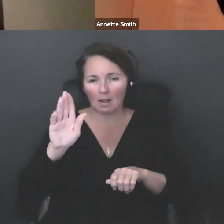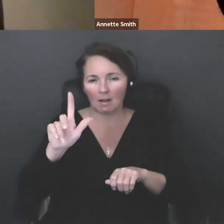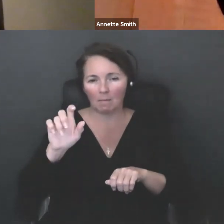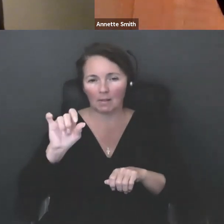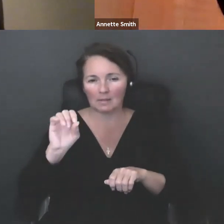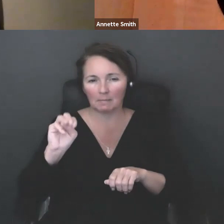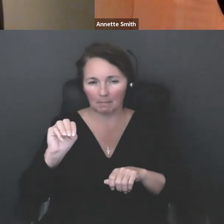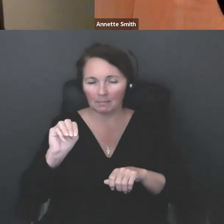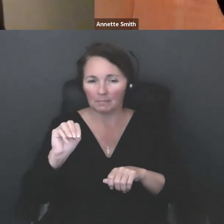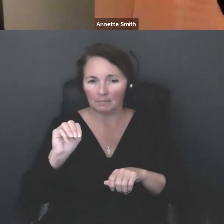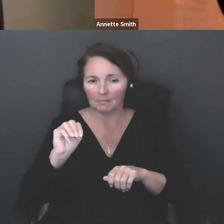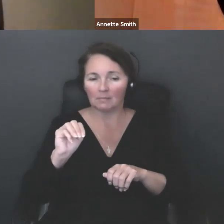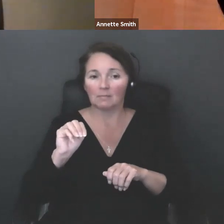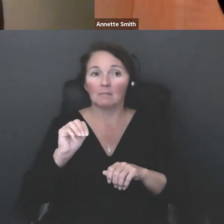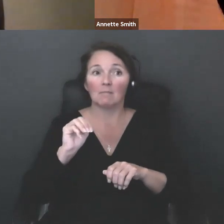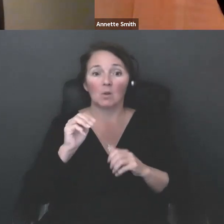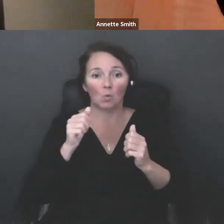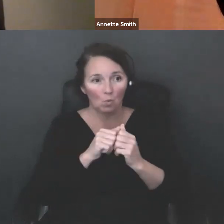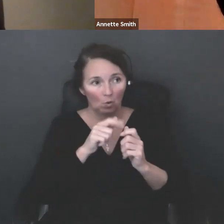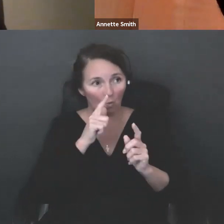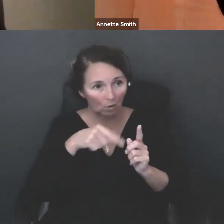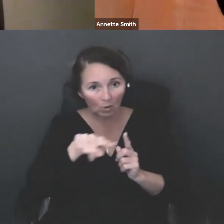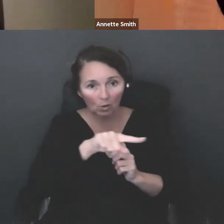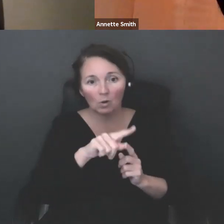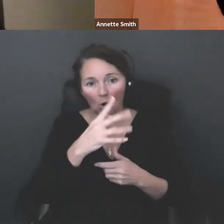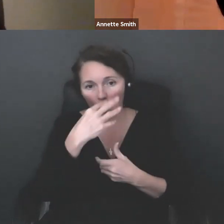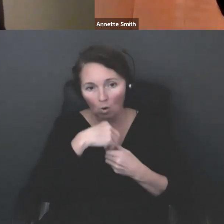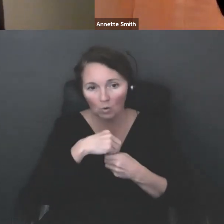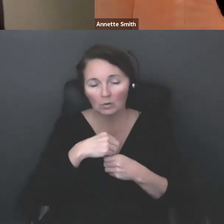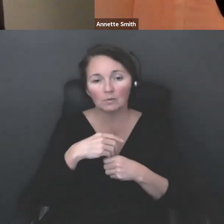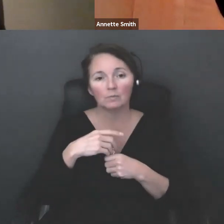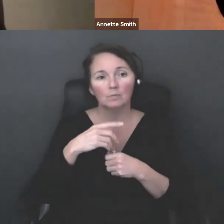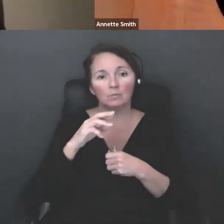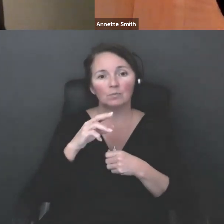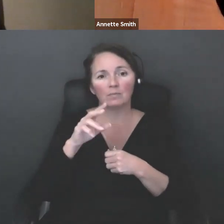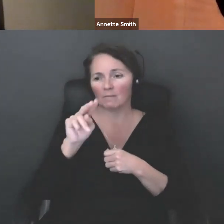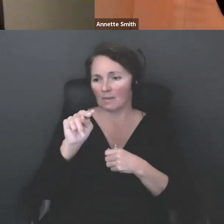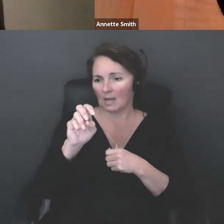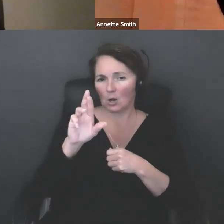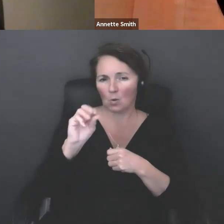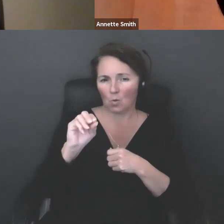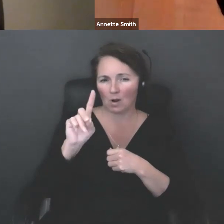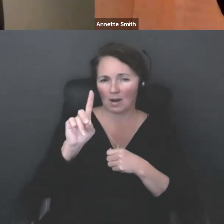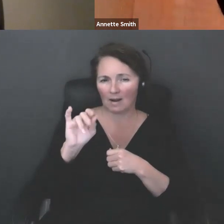weight stigma can intersect a lot with able ism. Especially like against